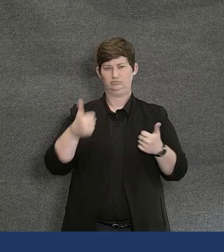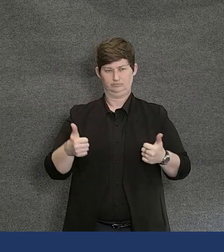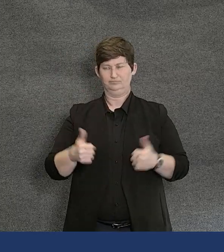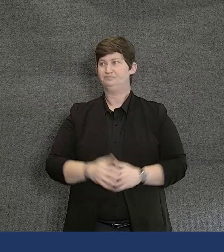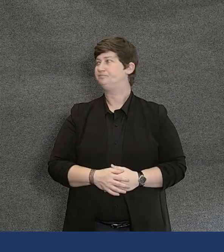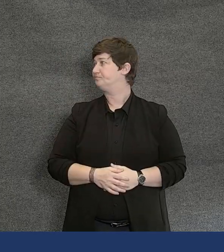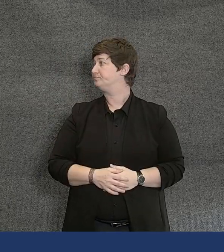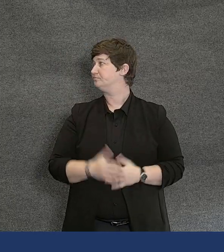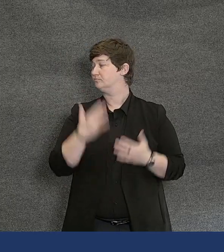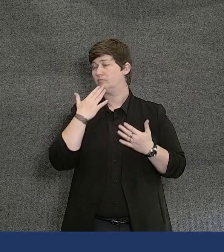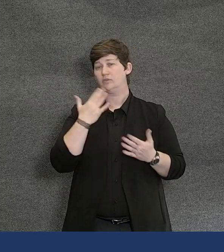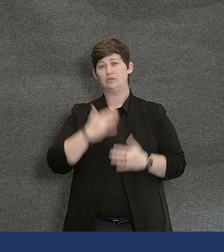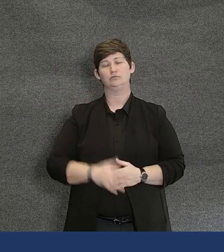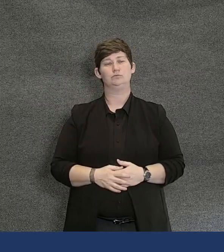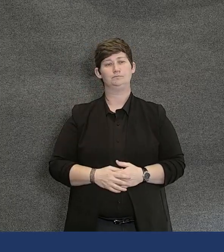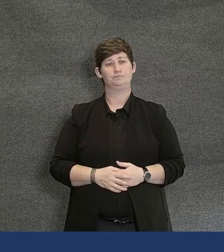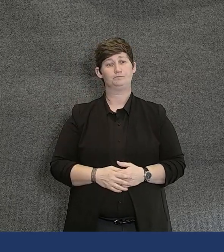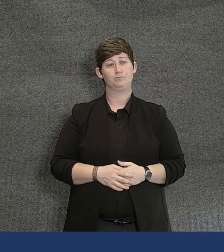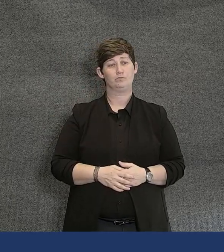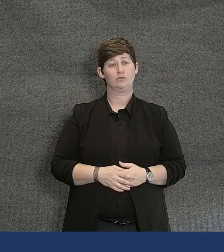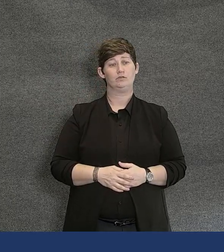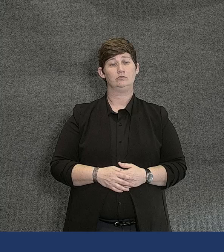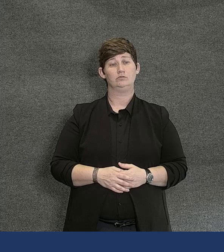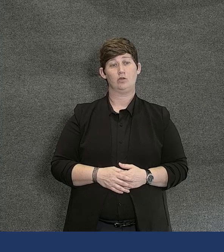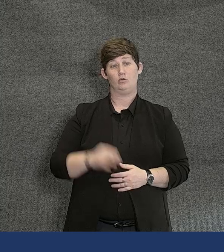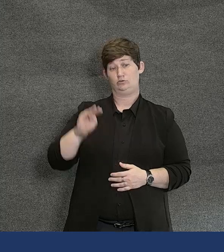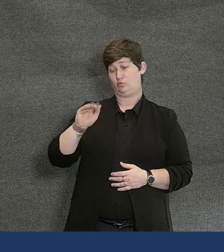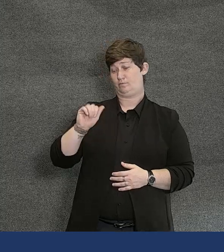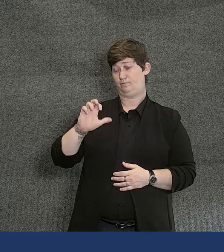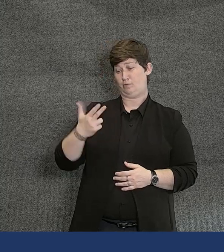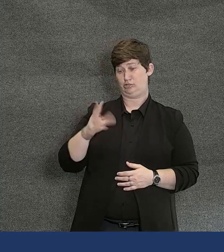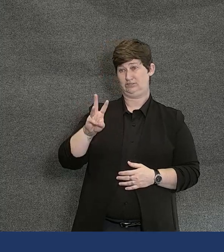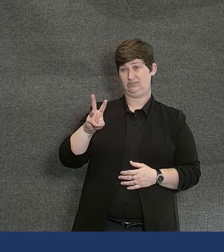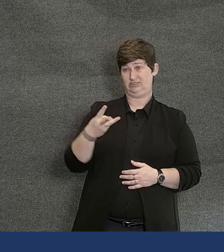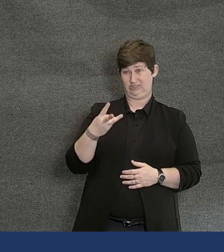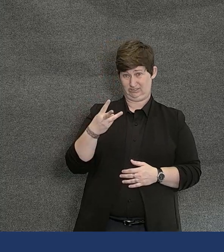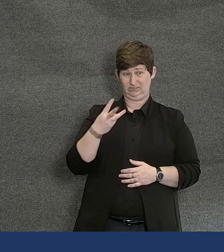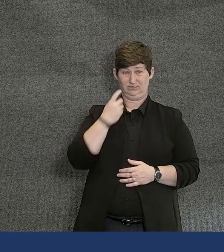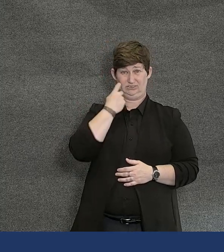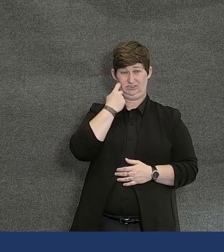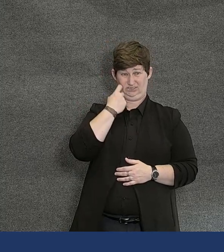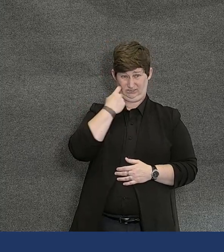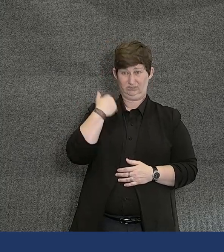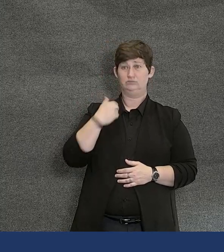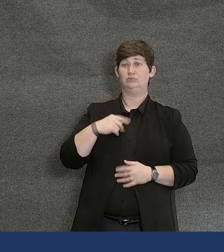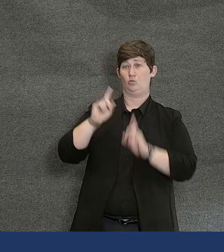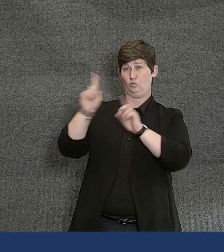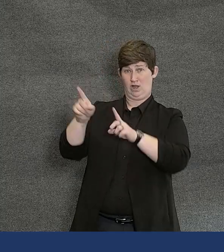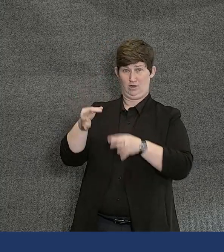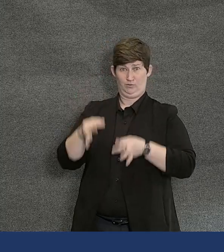And so we went back on March 6, just the other day and the court issued a preliminary injunction.